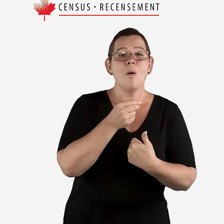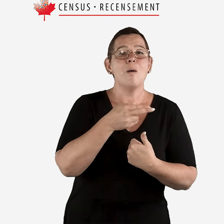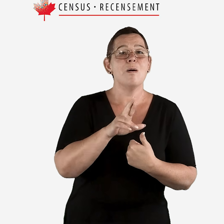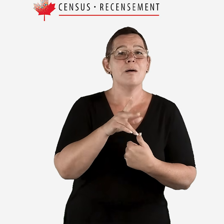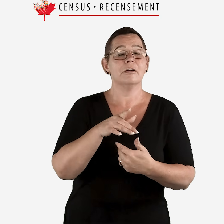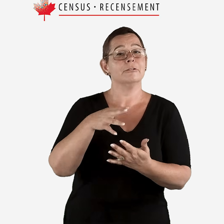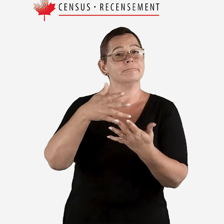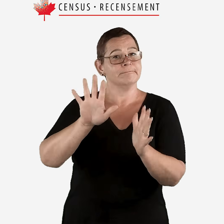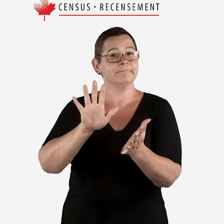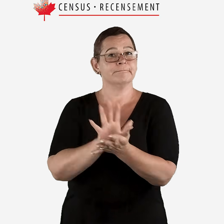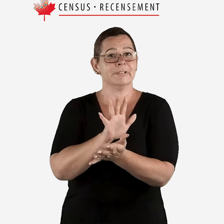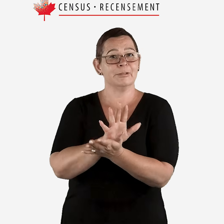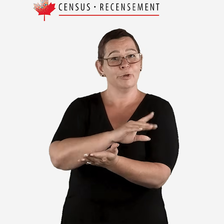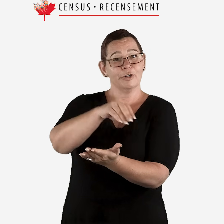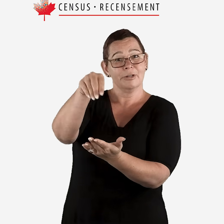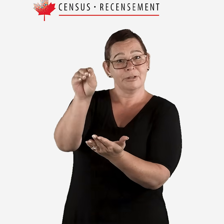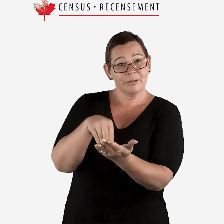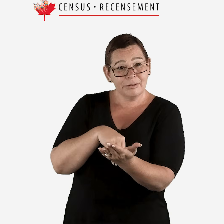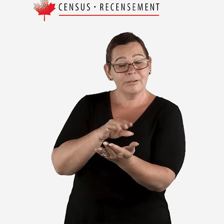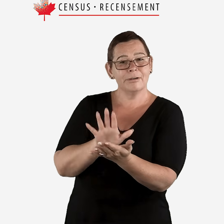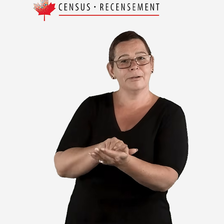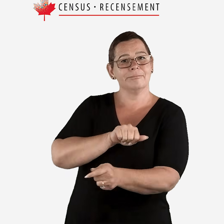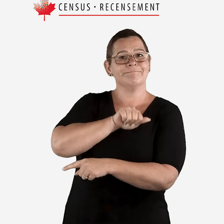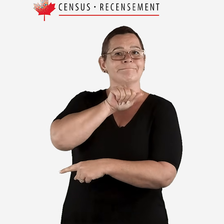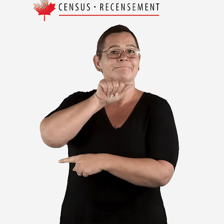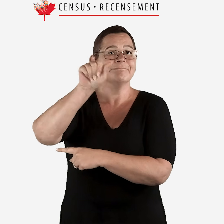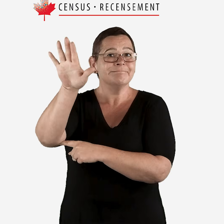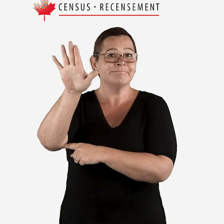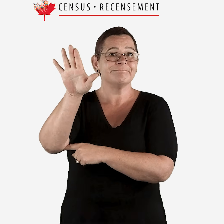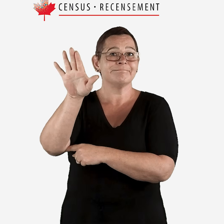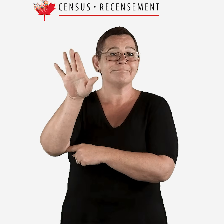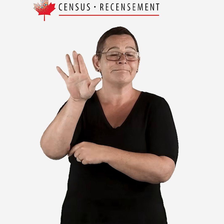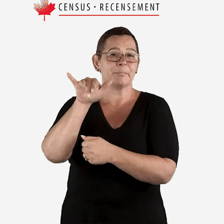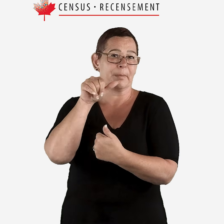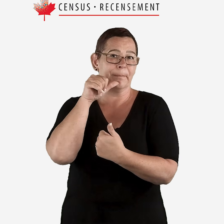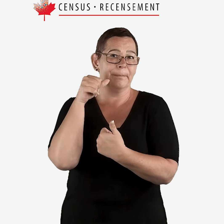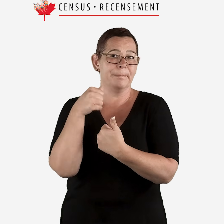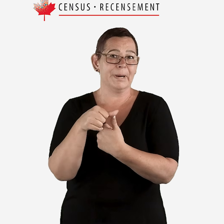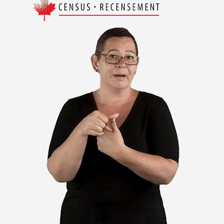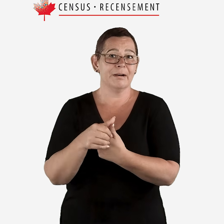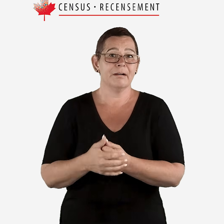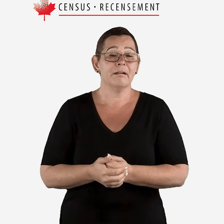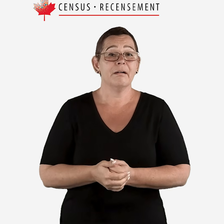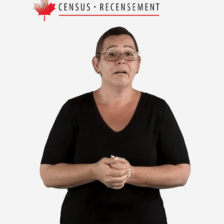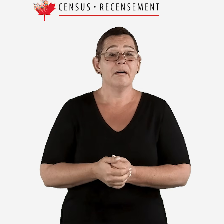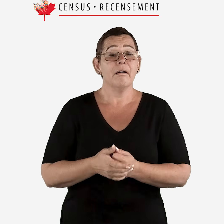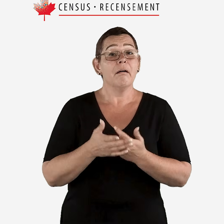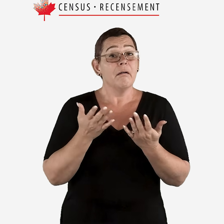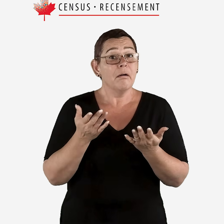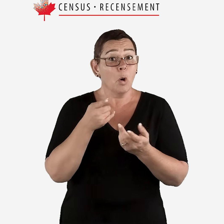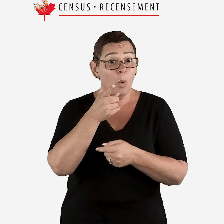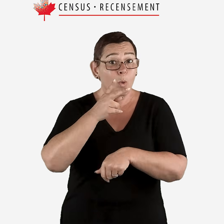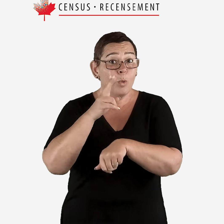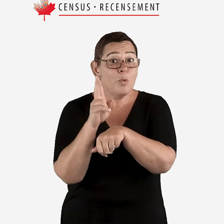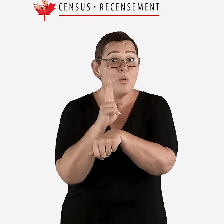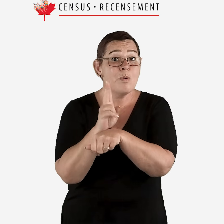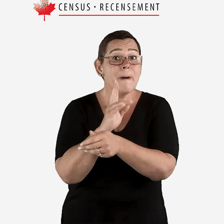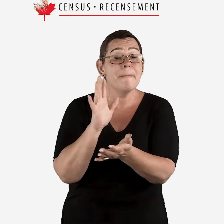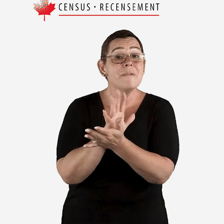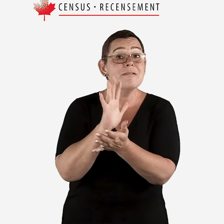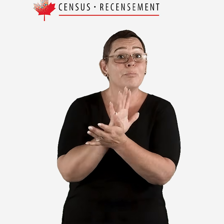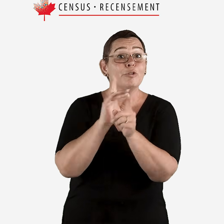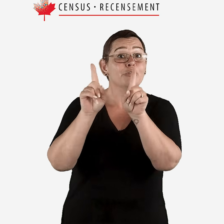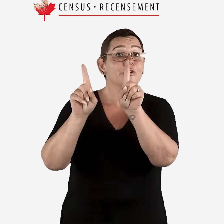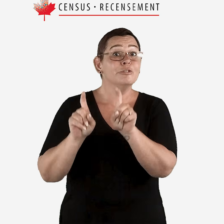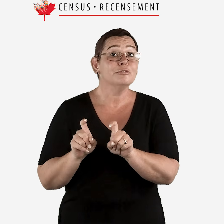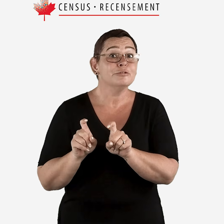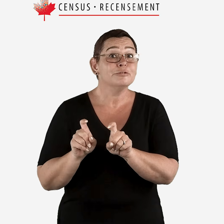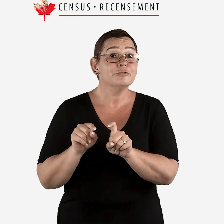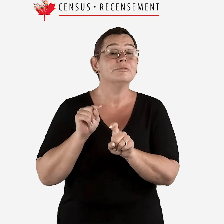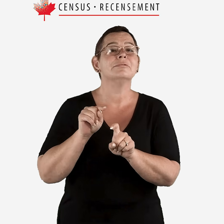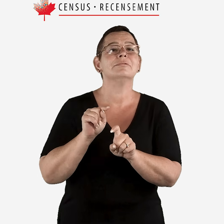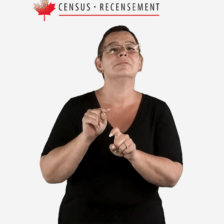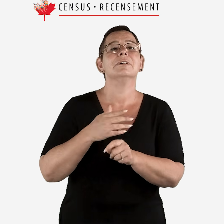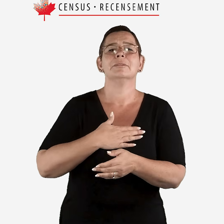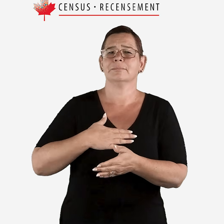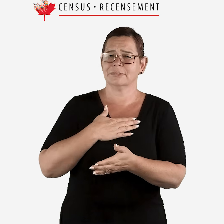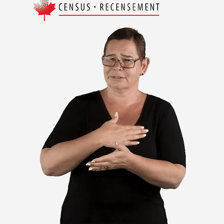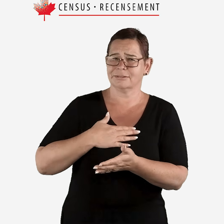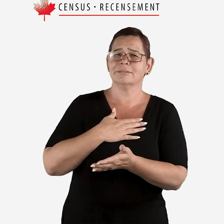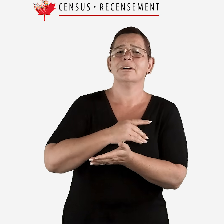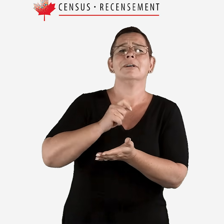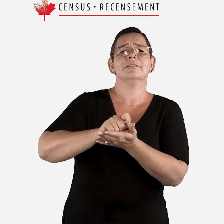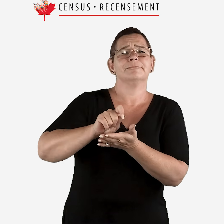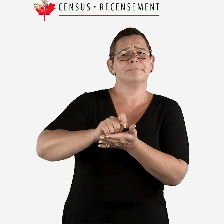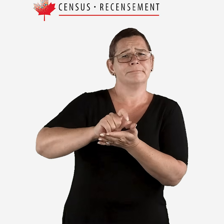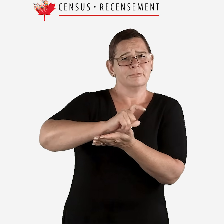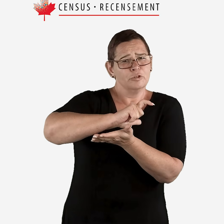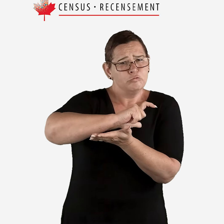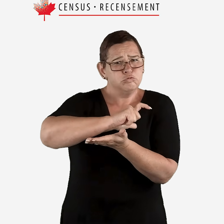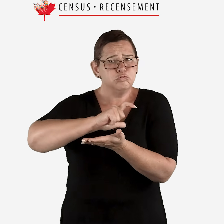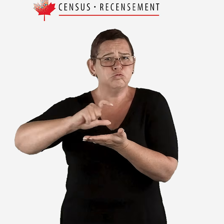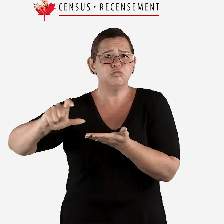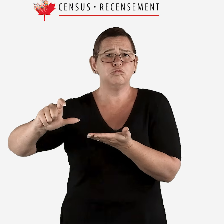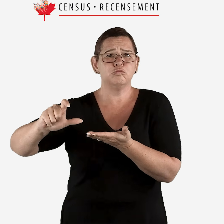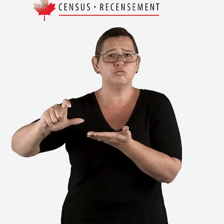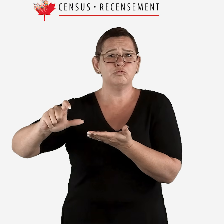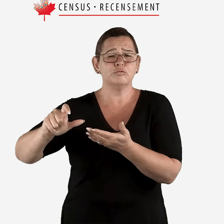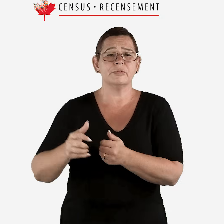or by completing and returning a paper questionnaire by mail. If using the paper questionnaire option, please print using capital letters.